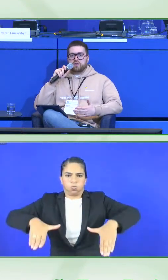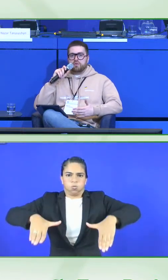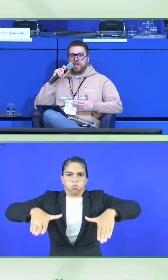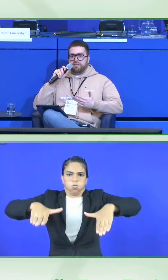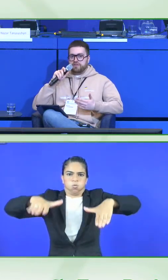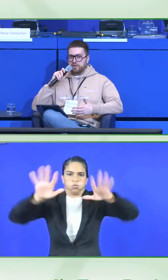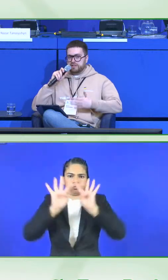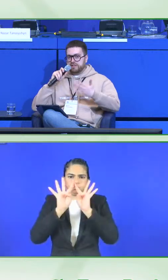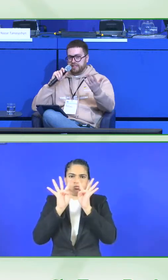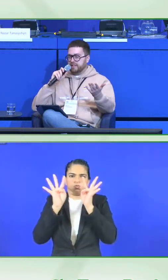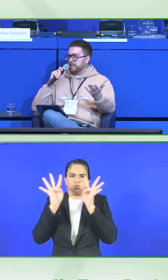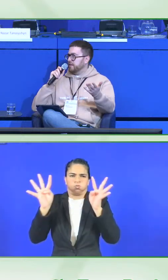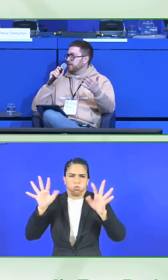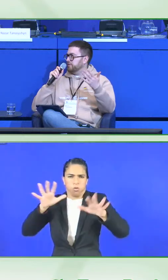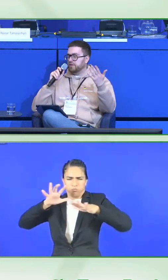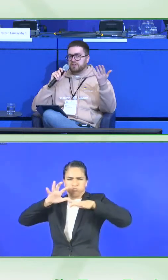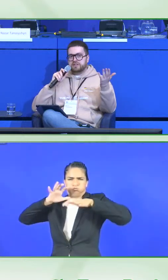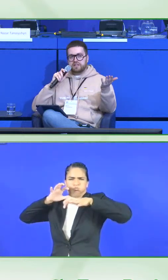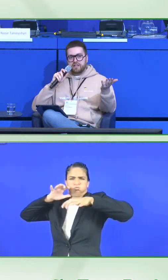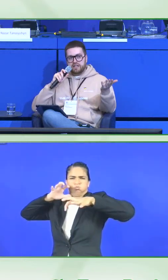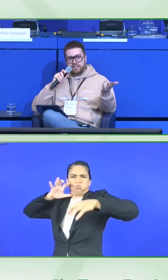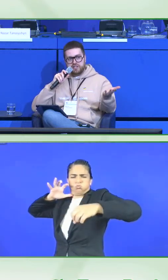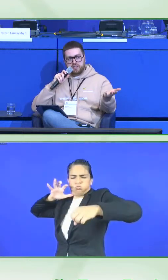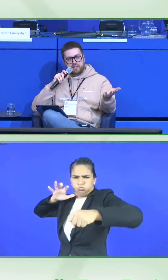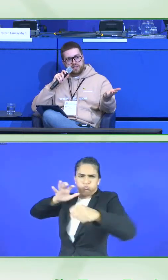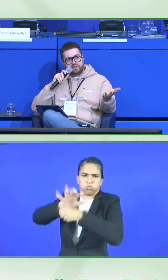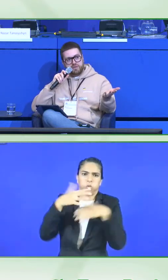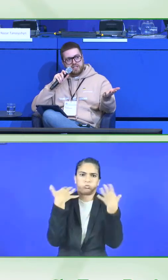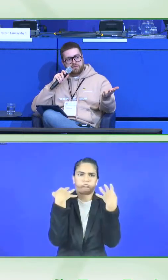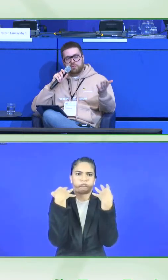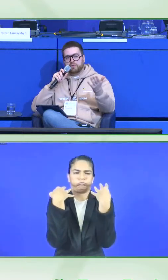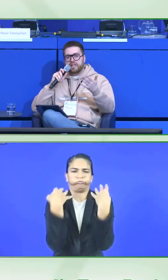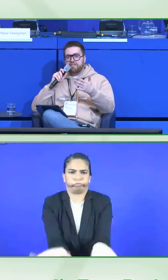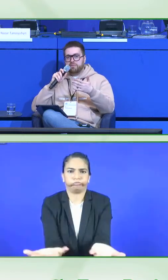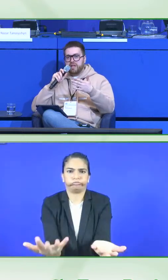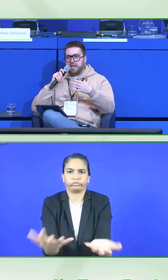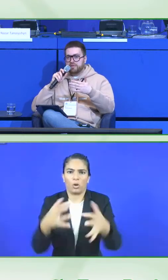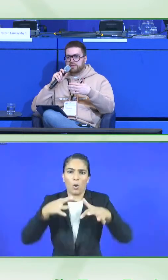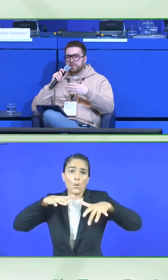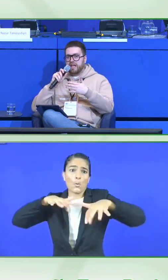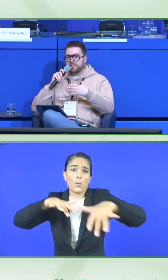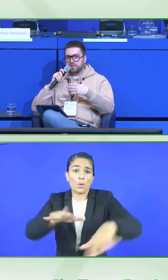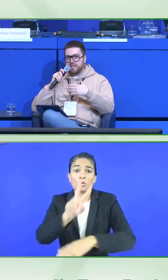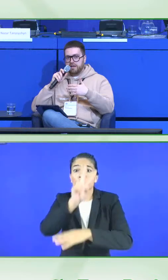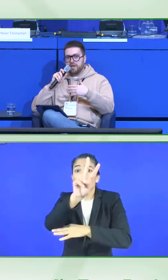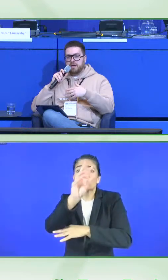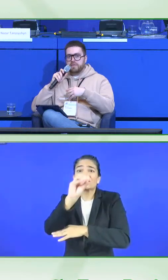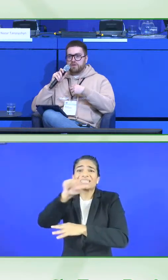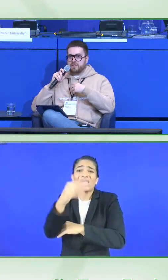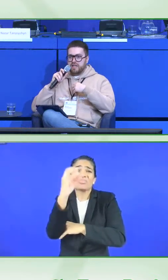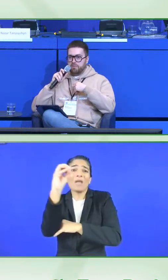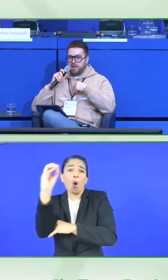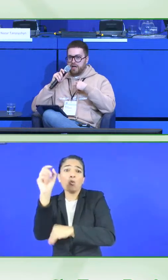there is a system about an administration, even a system about humanitarian help, how